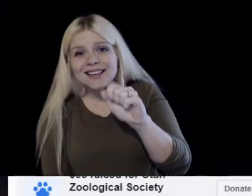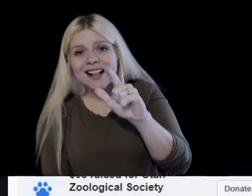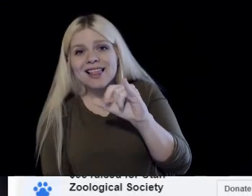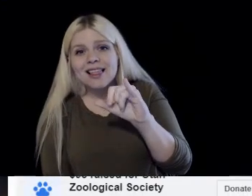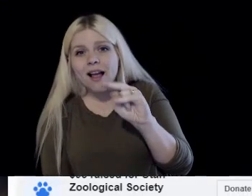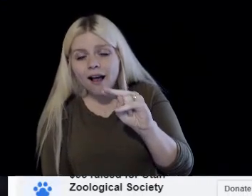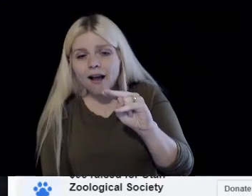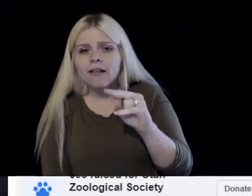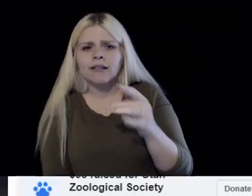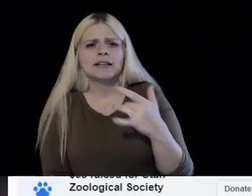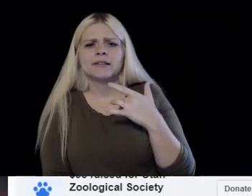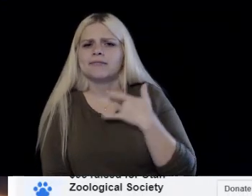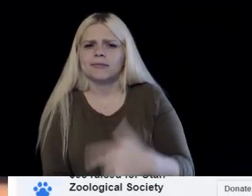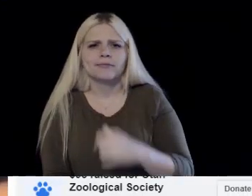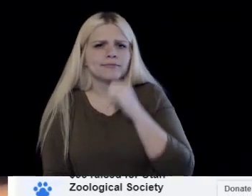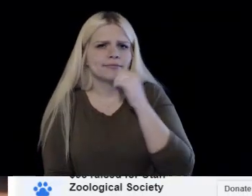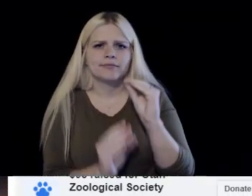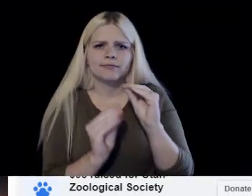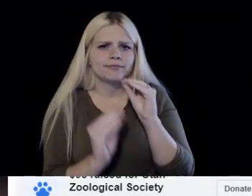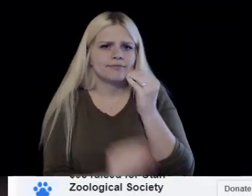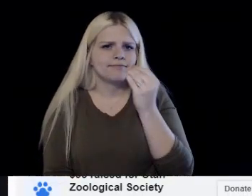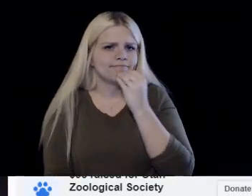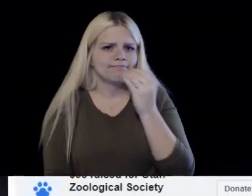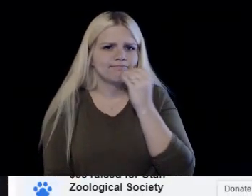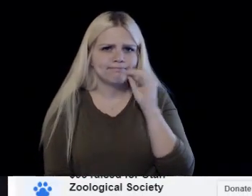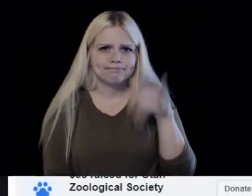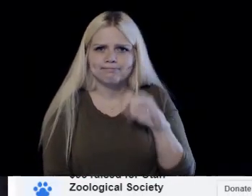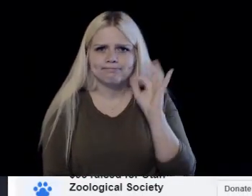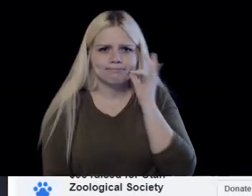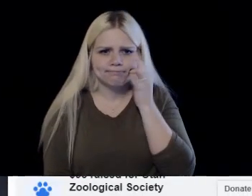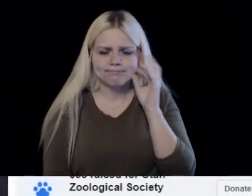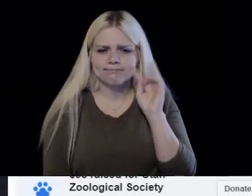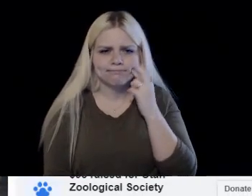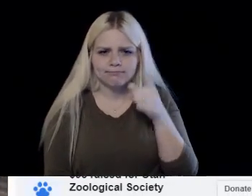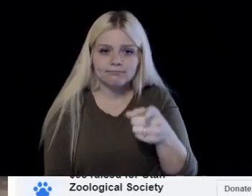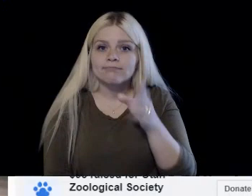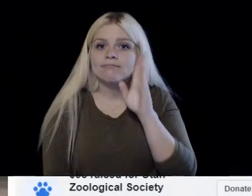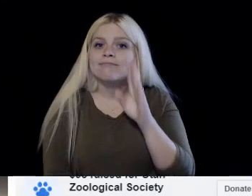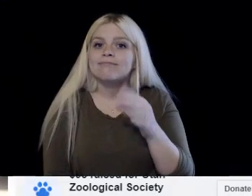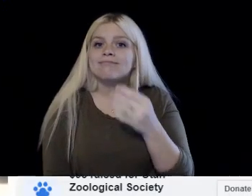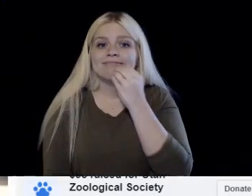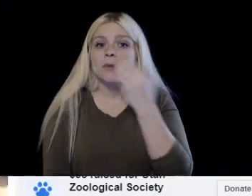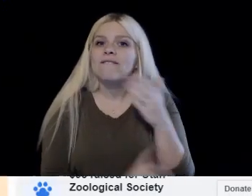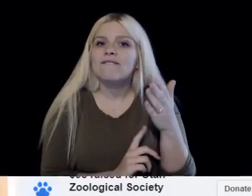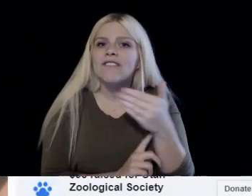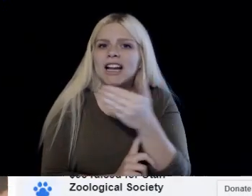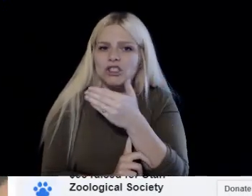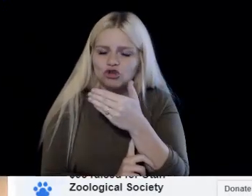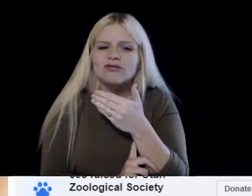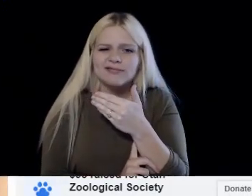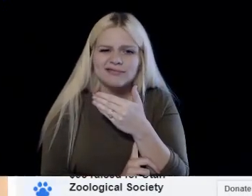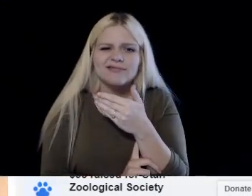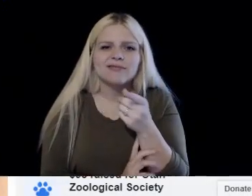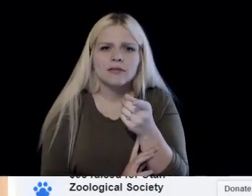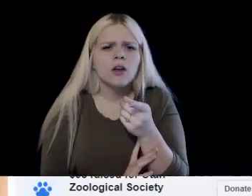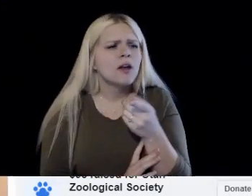Erica: Is that what's in there? The eat seafood in the wild- so in here, we have fish. Erica: What kind of fish is this?